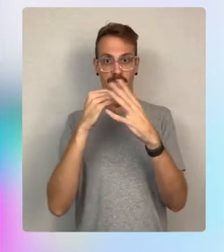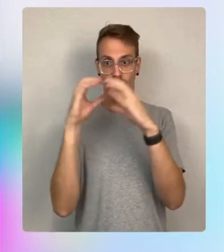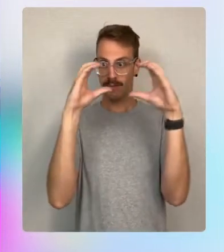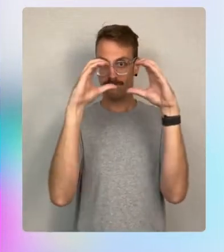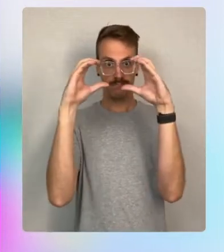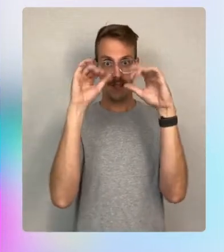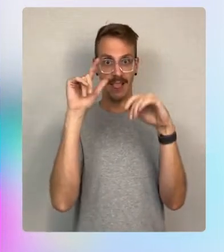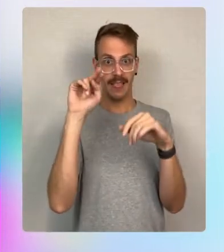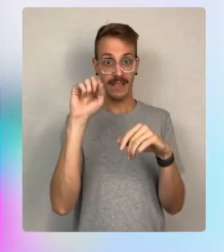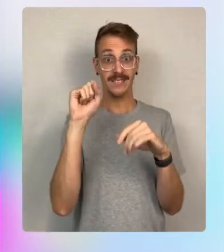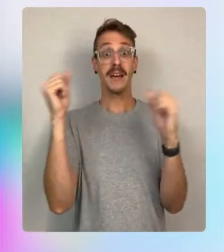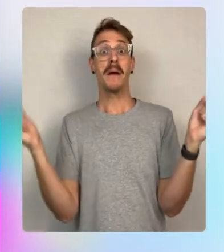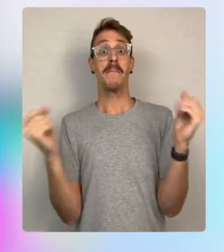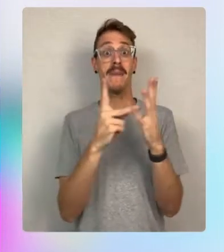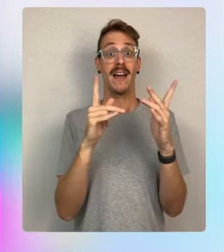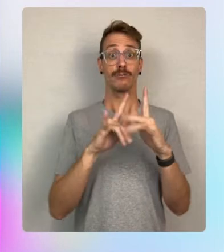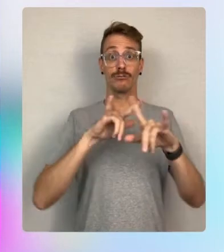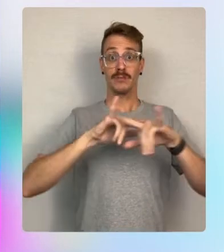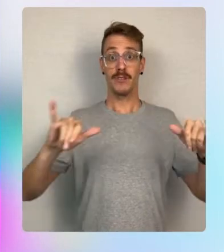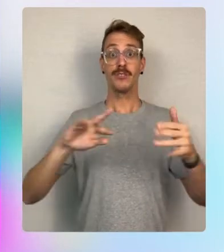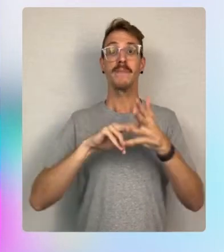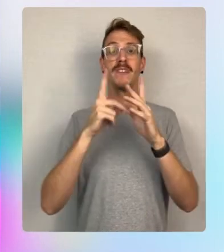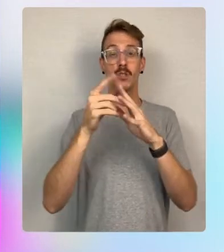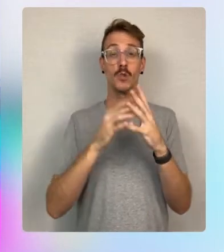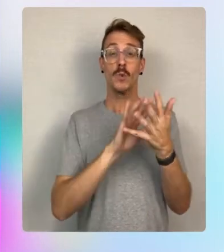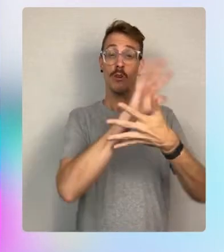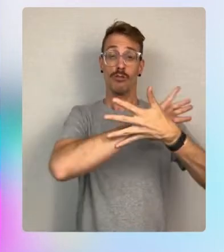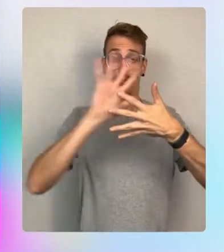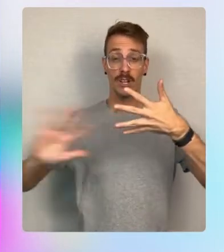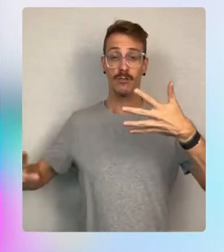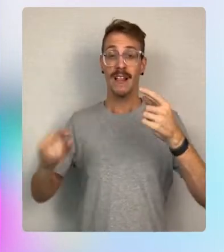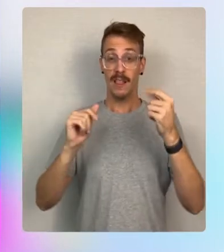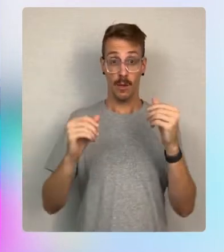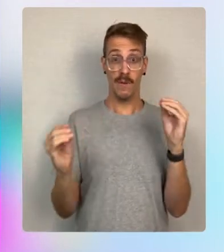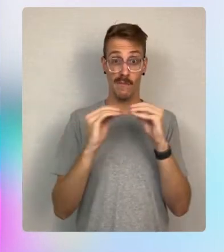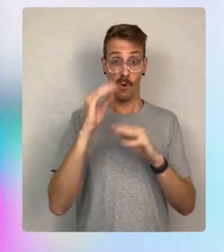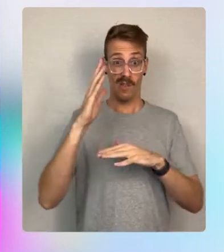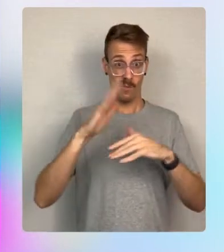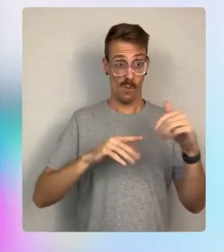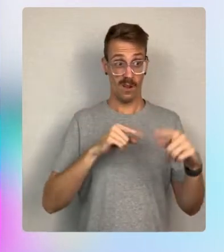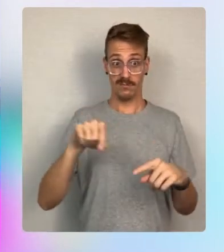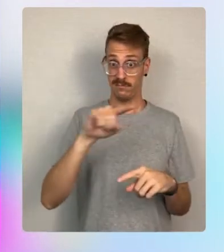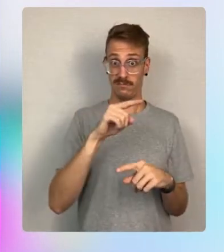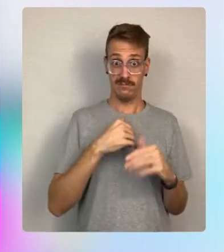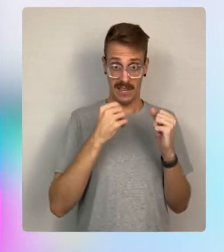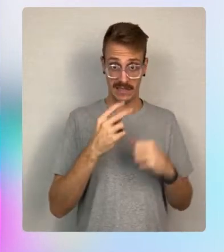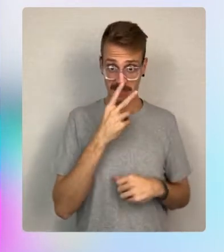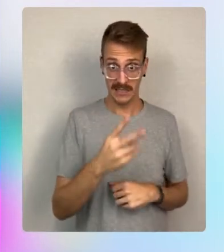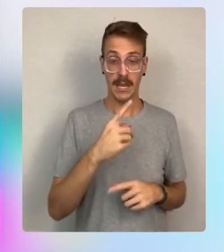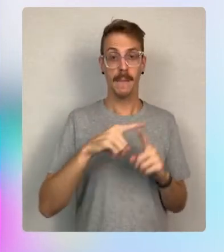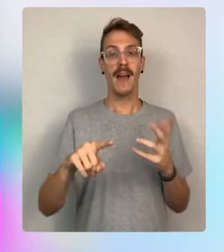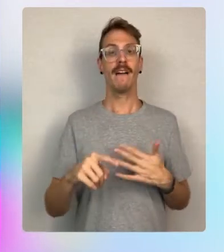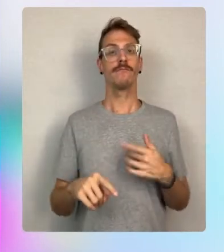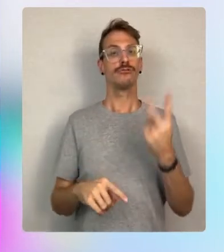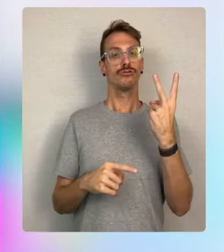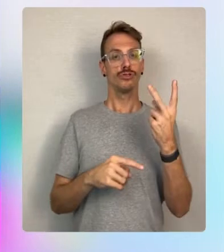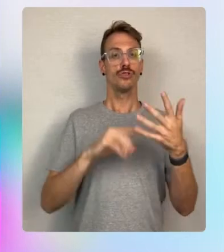By switching back to symmetric FOV, we're actually rendering a bit more than what's visible to the users, but we have two optimizations